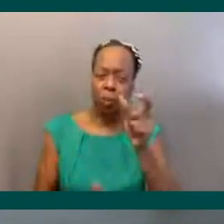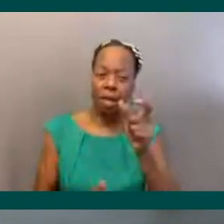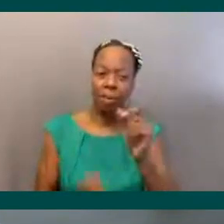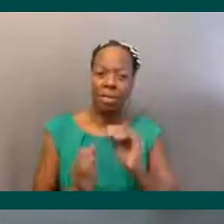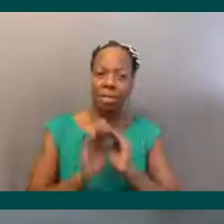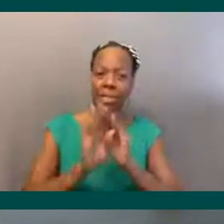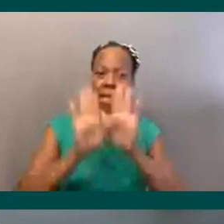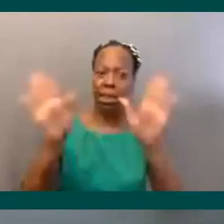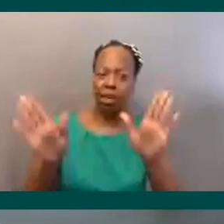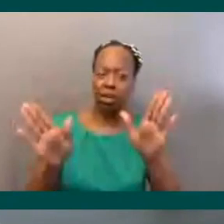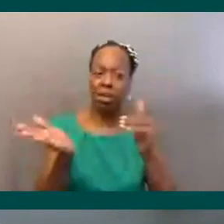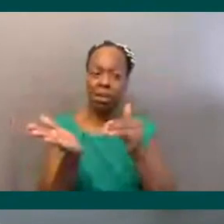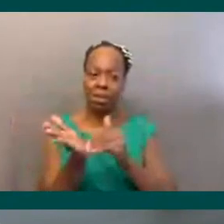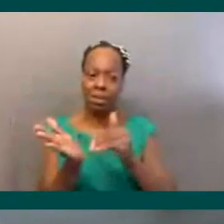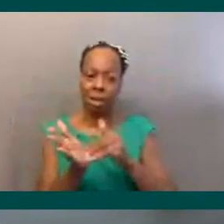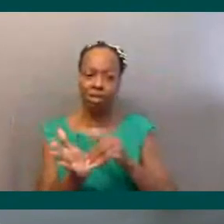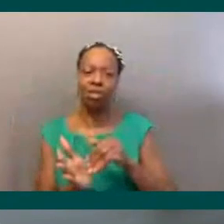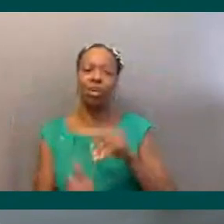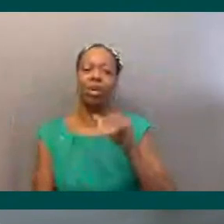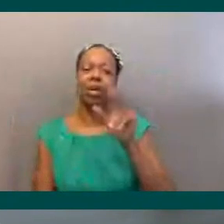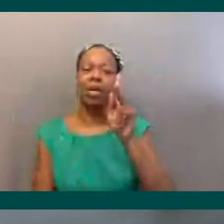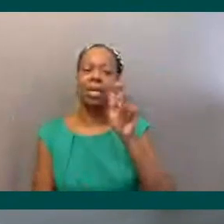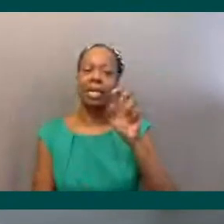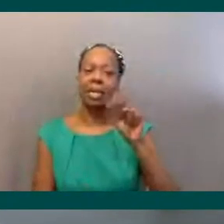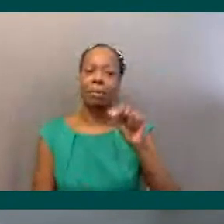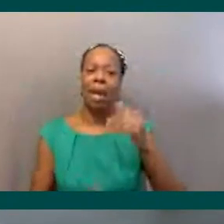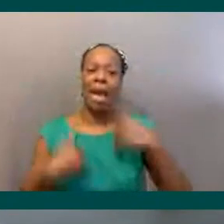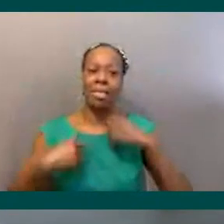in all of these different pieces at the Weinberg Family CP Center.